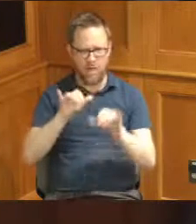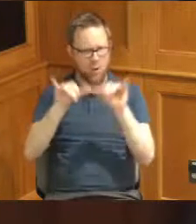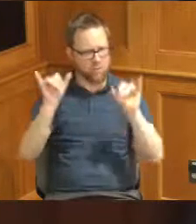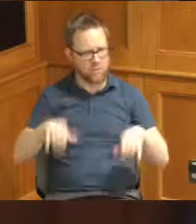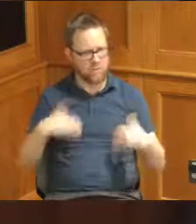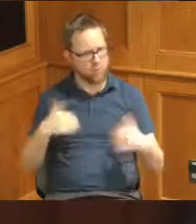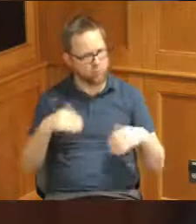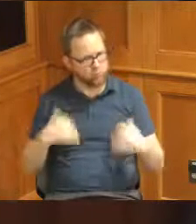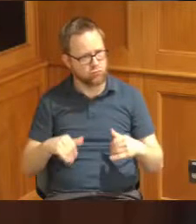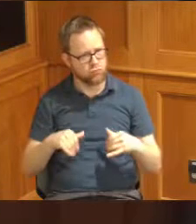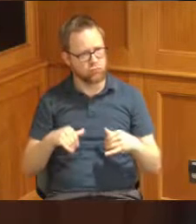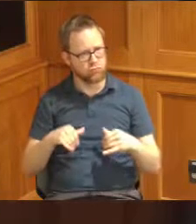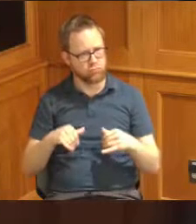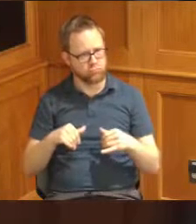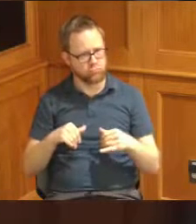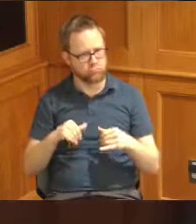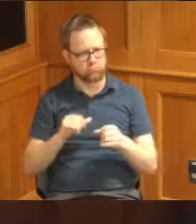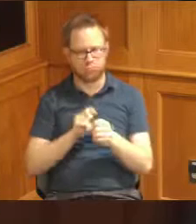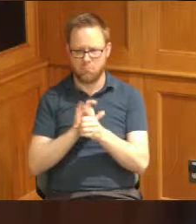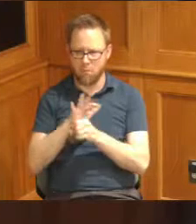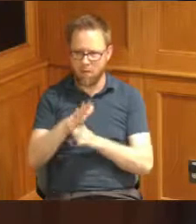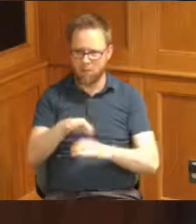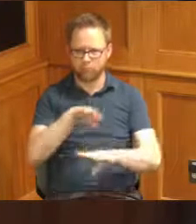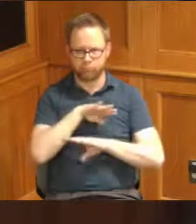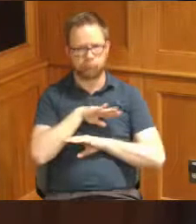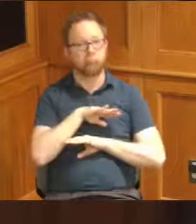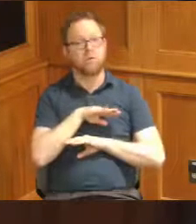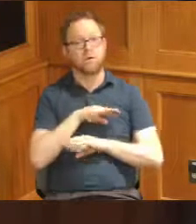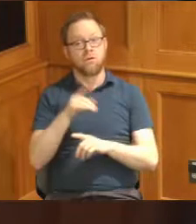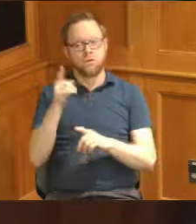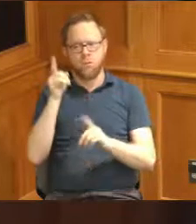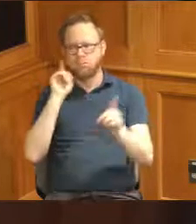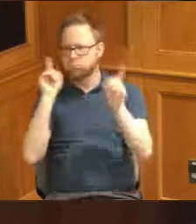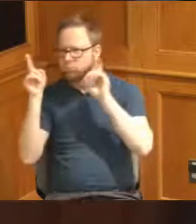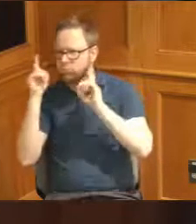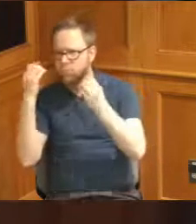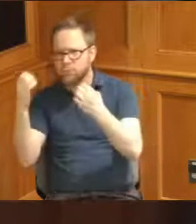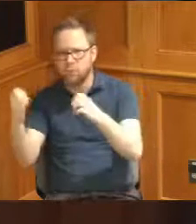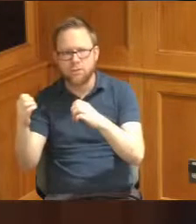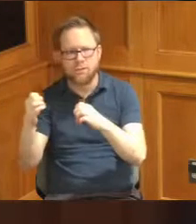ask people that once you hear that there's an emergency pay attention tune in and take action